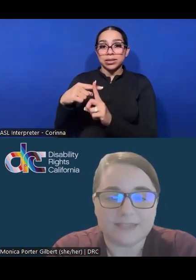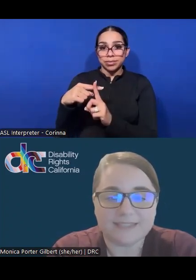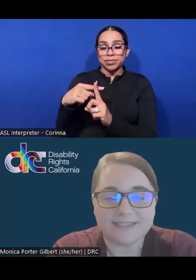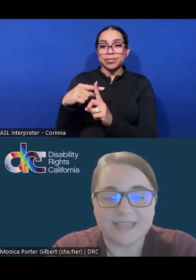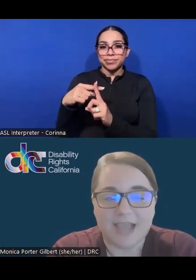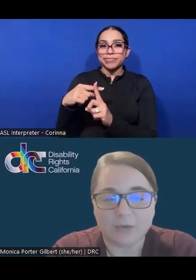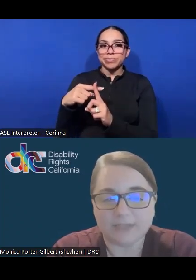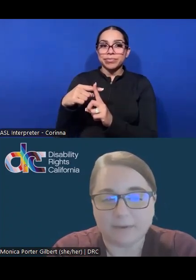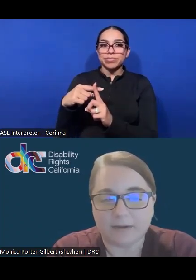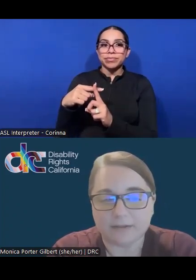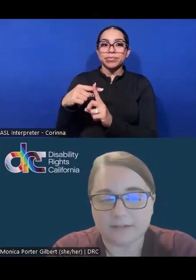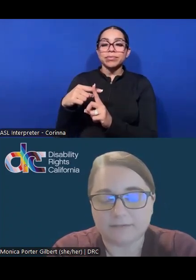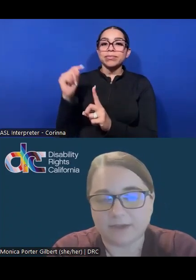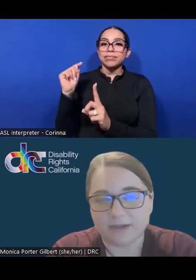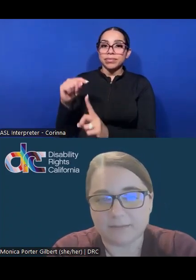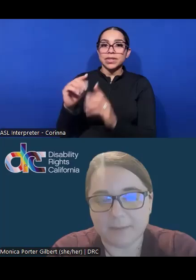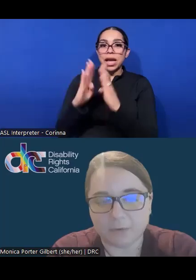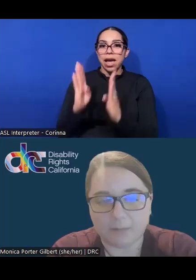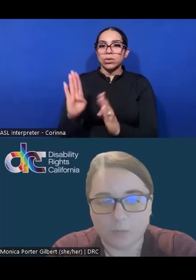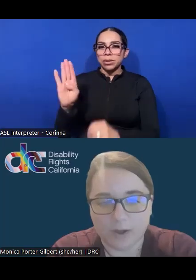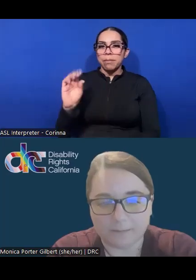This is the housing bond funded by prop 1.